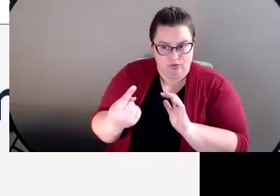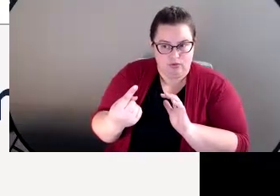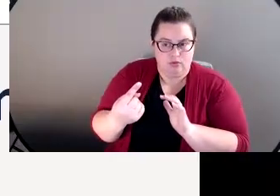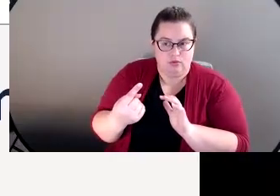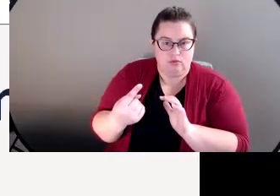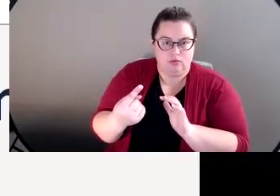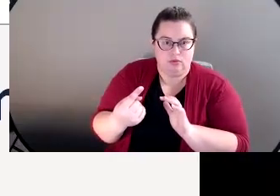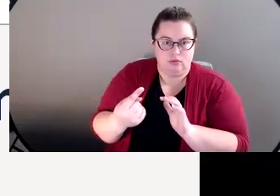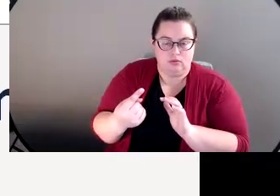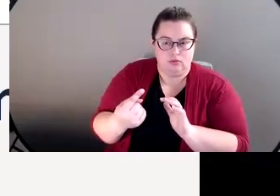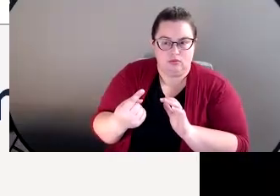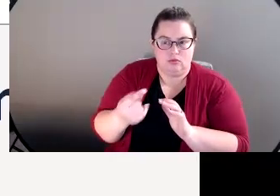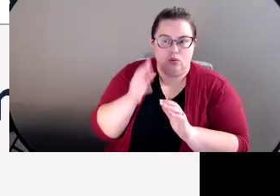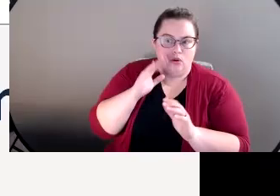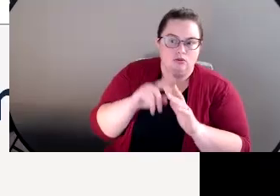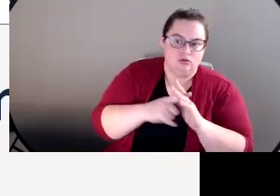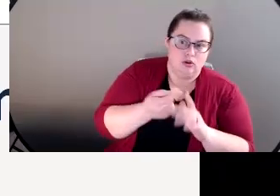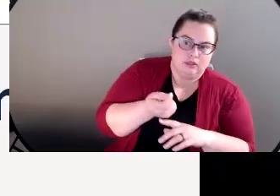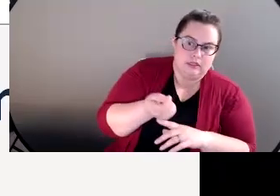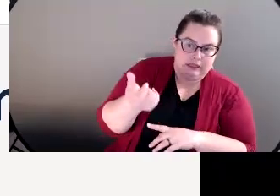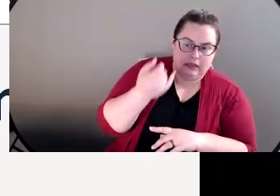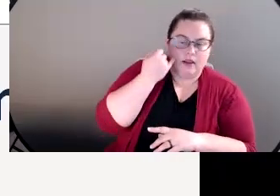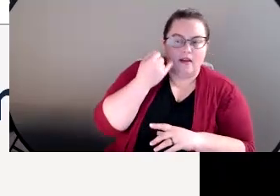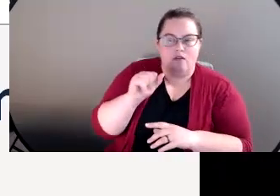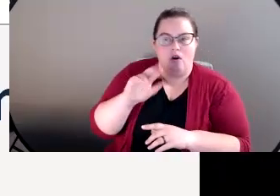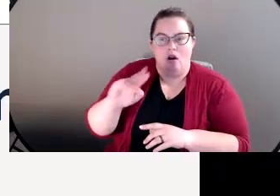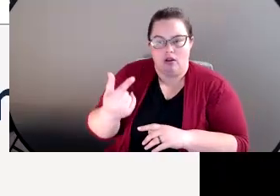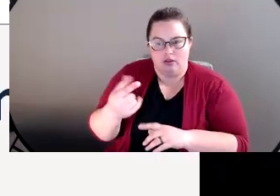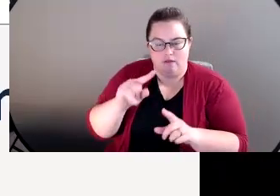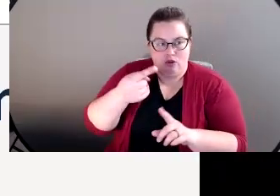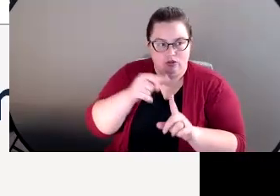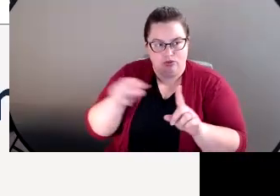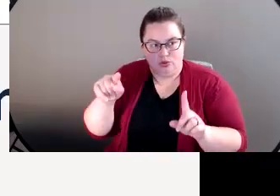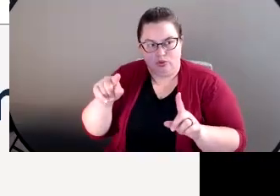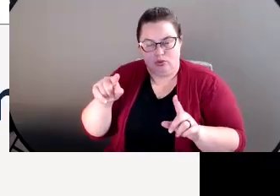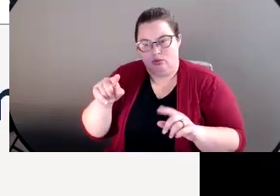starting from August 1st, 2024 to June 30th, 2025.